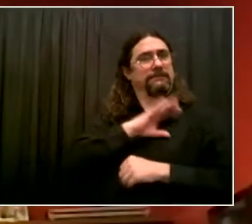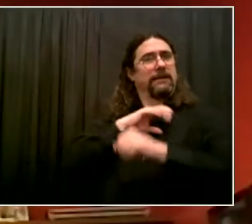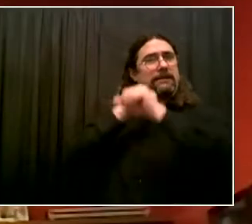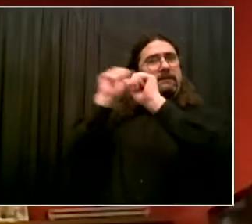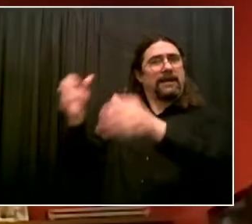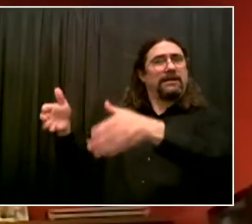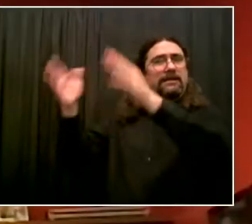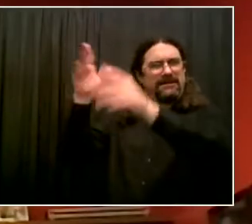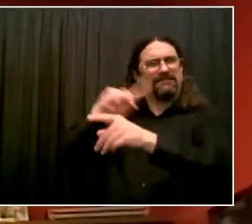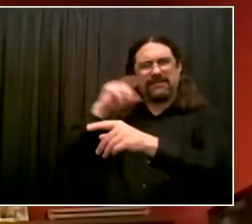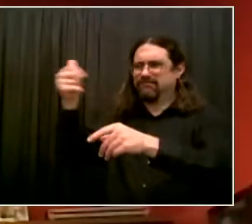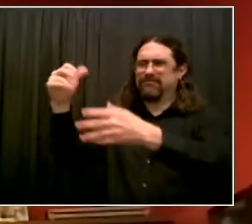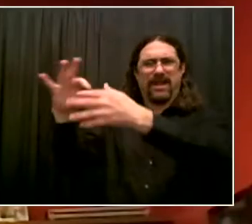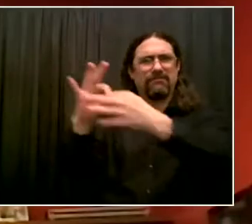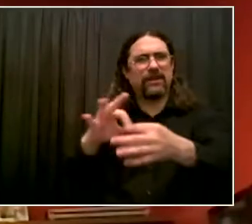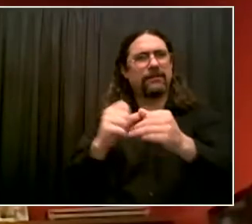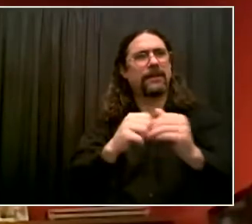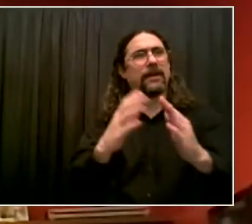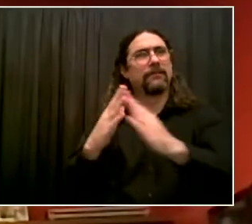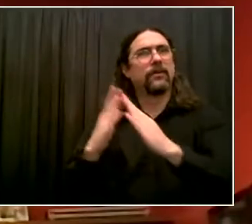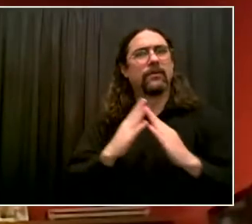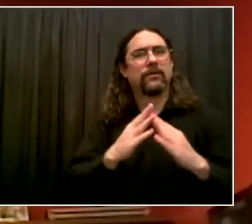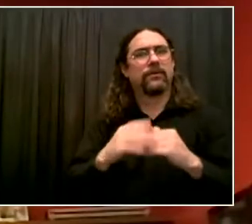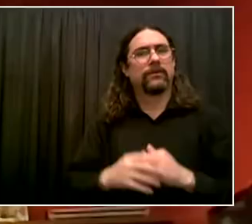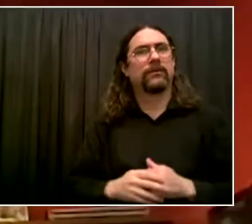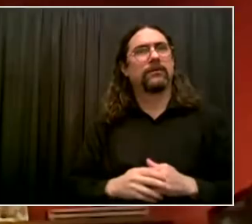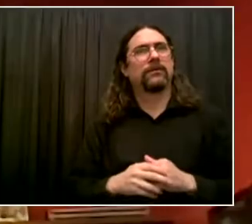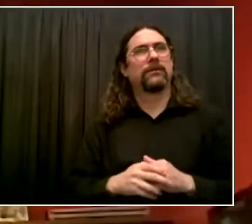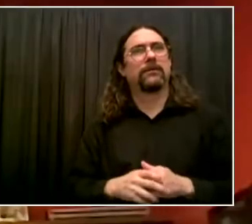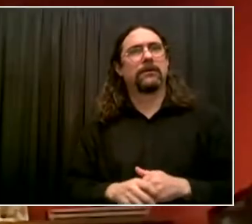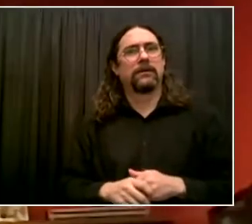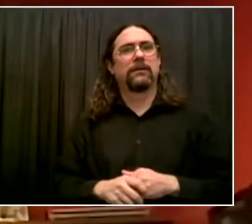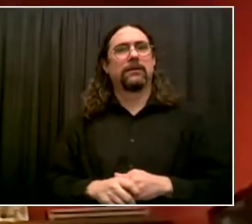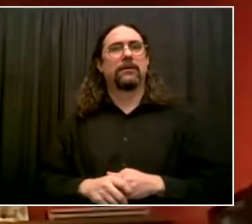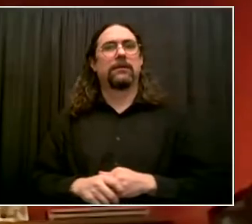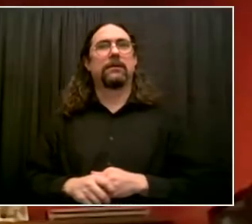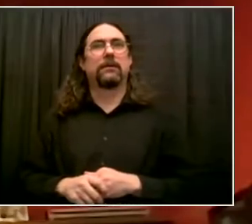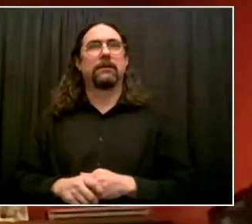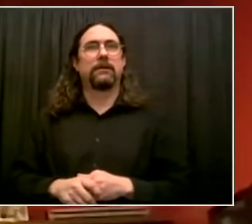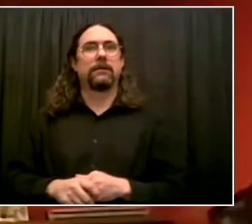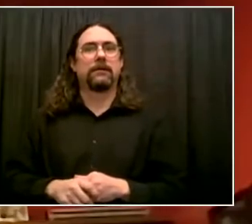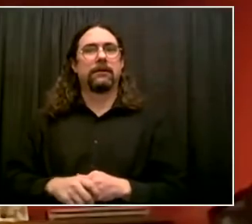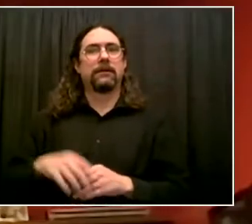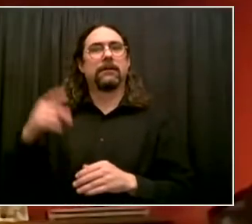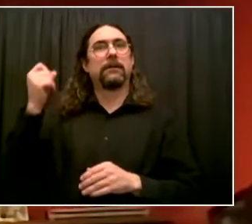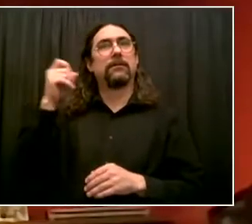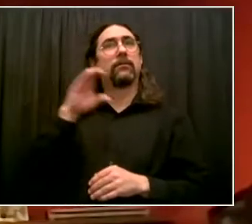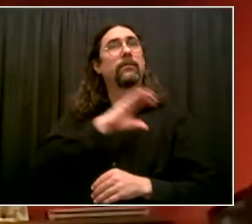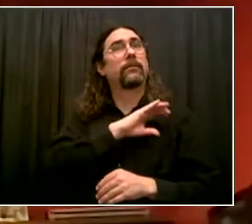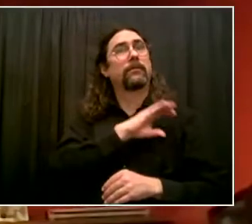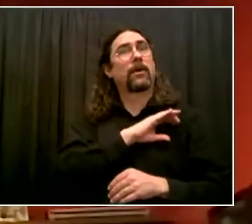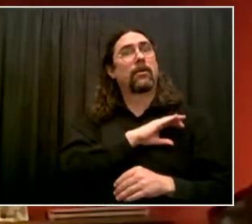THAT'S WHAT WE WANT THIS NEW PRECINCT TO DO IS BE PART OF THE COMMUNITY AND IT WAS ESSENTIAL TO HAVE A COMMUNITY CENERT